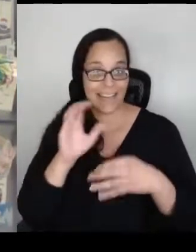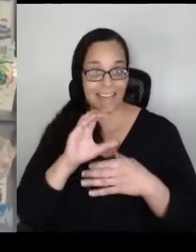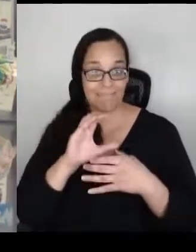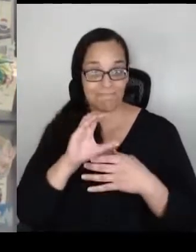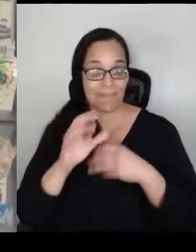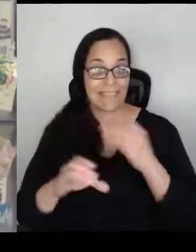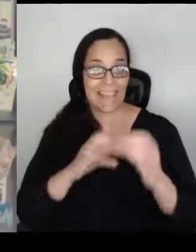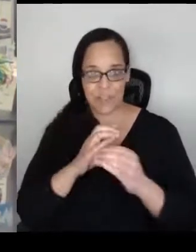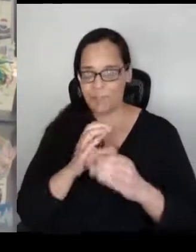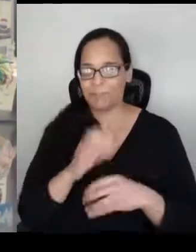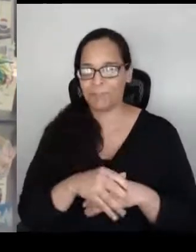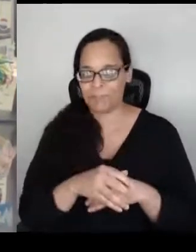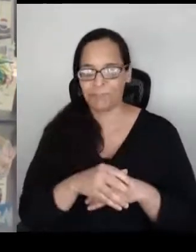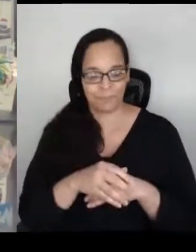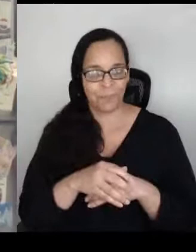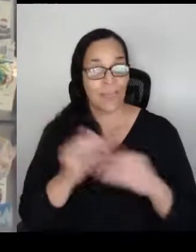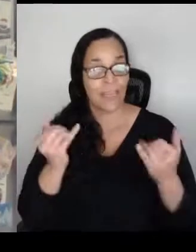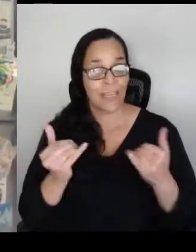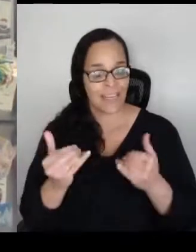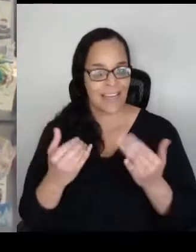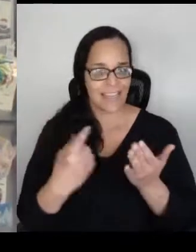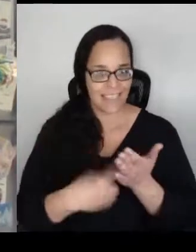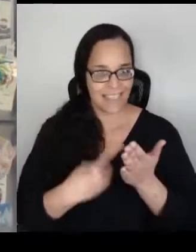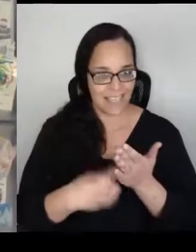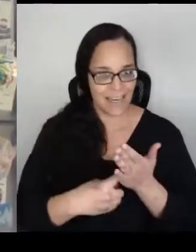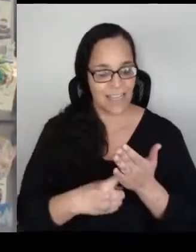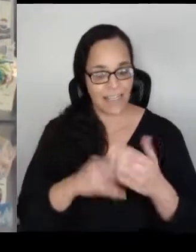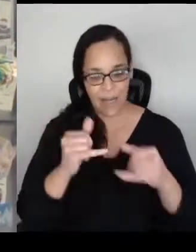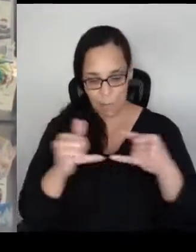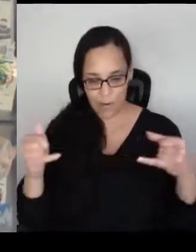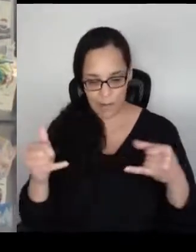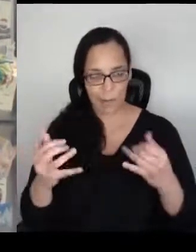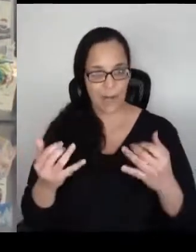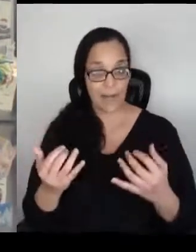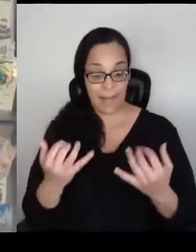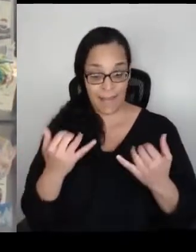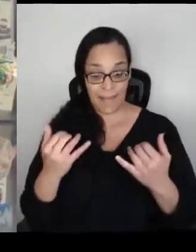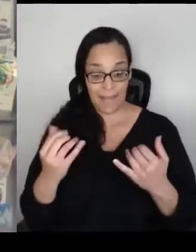and Now a Conversation with People Threatened with Deportation, is presented by The WNET Group,